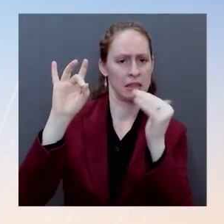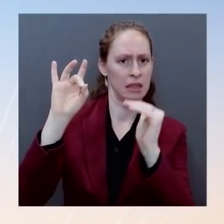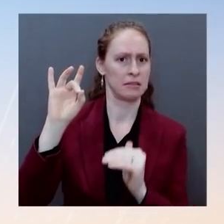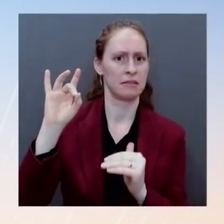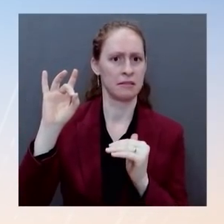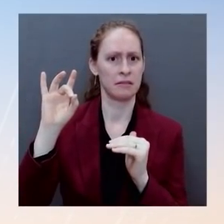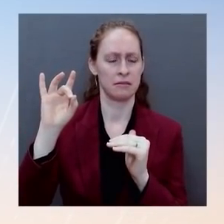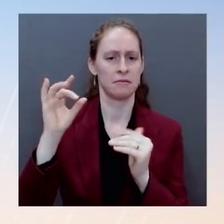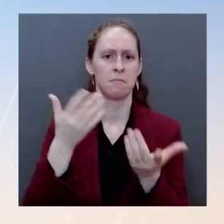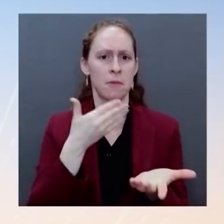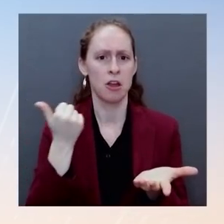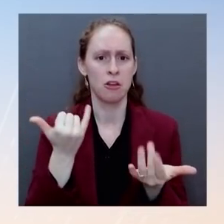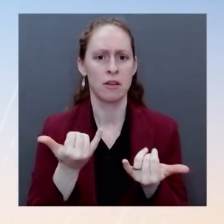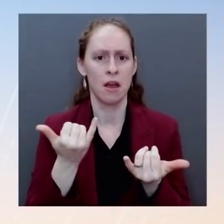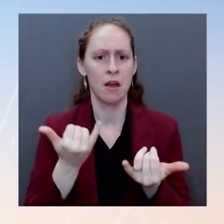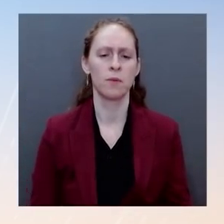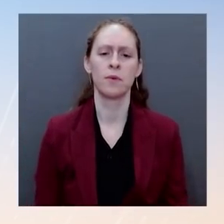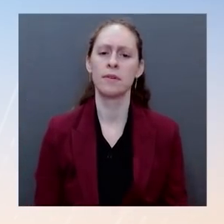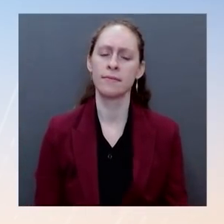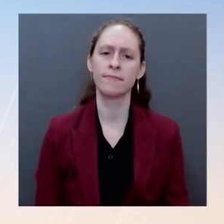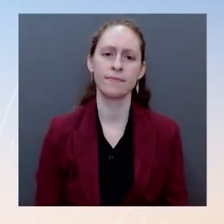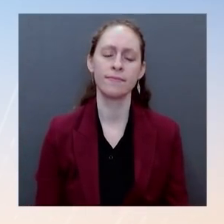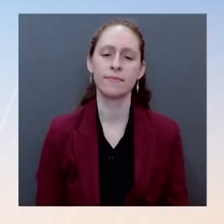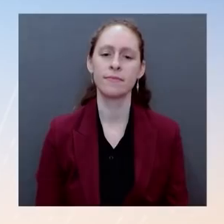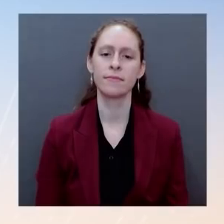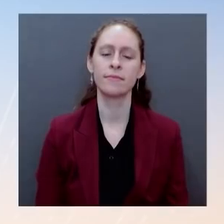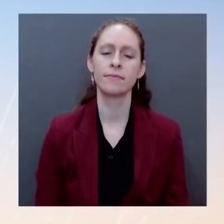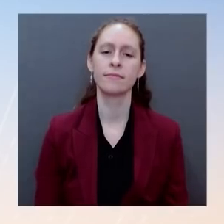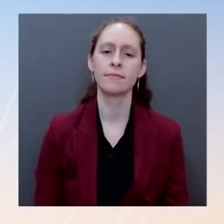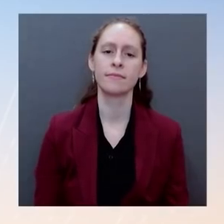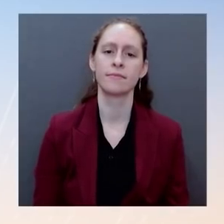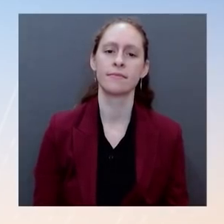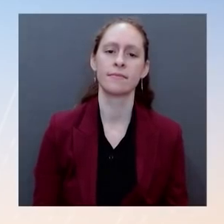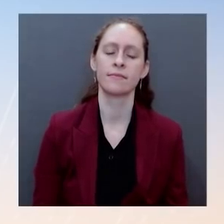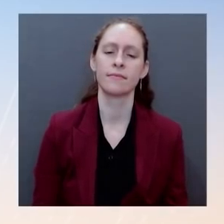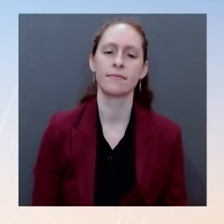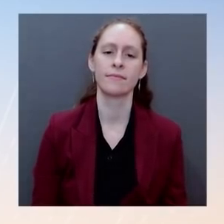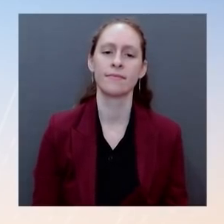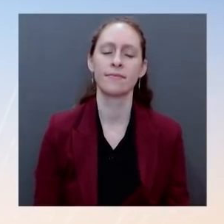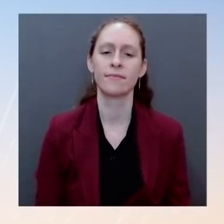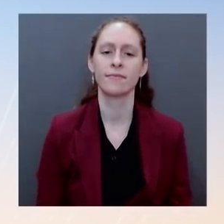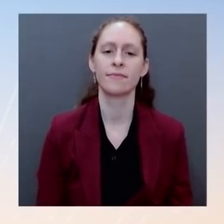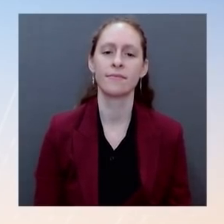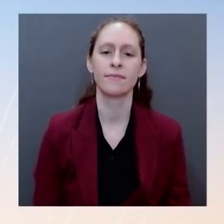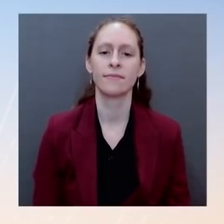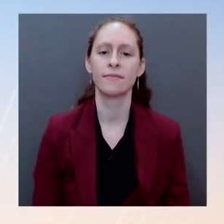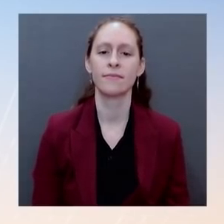on any individual one month of data in any direction. But I would note that we saw,